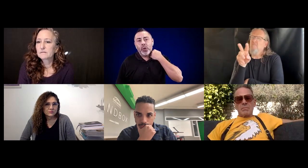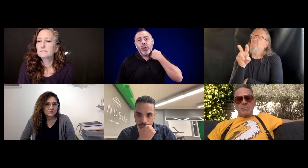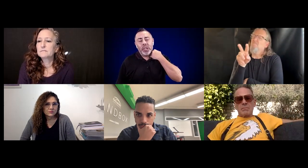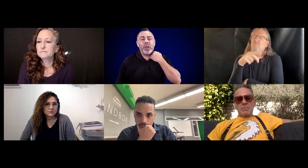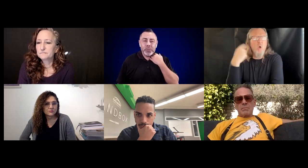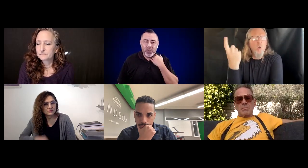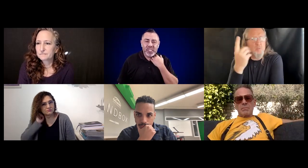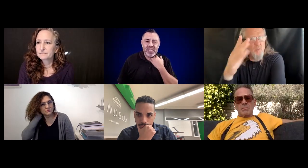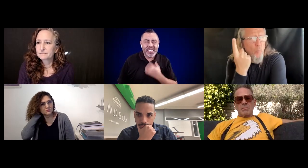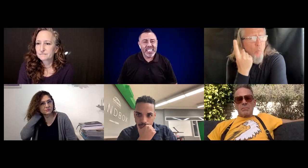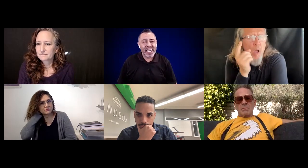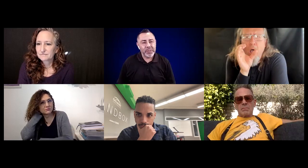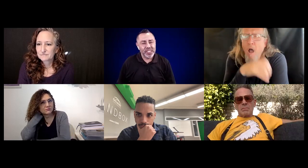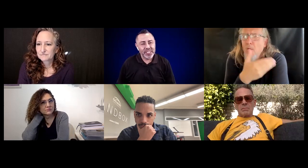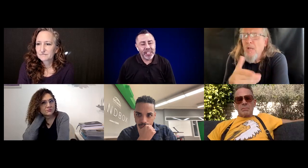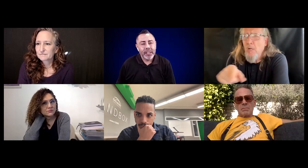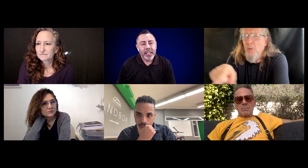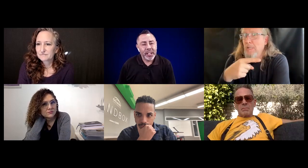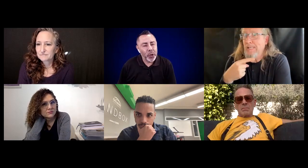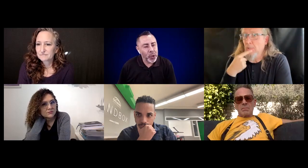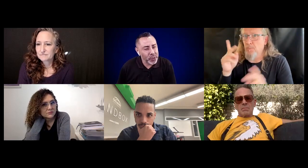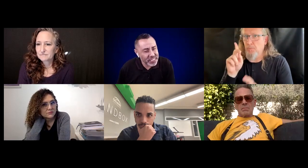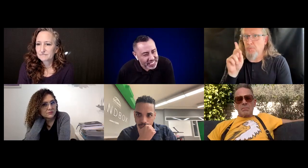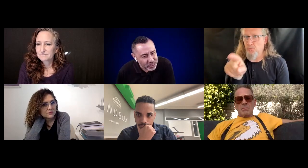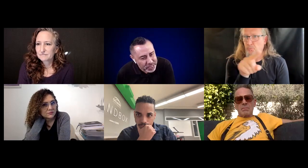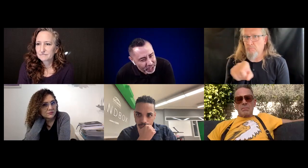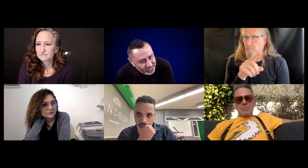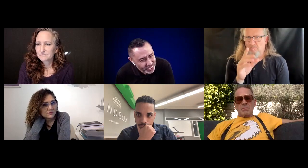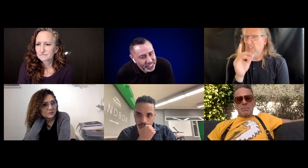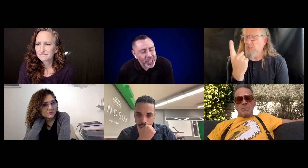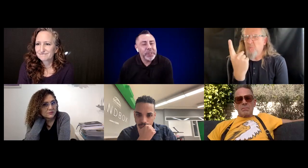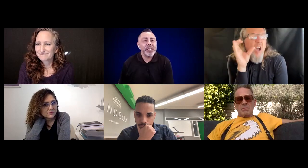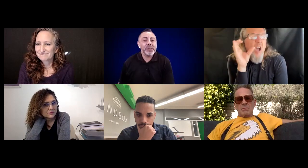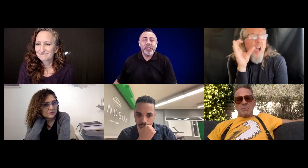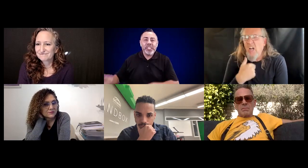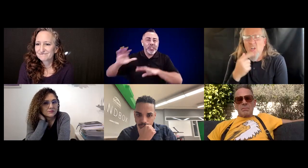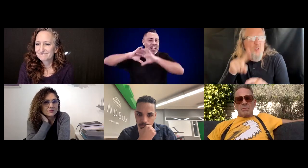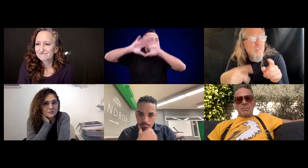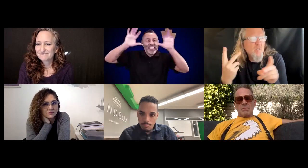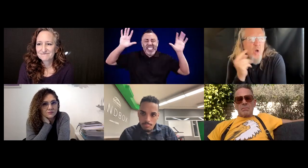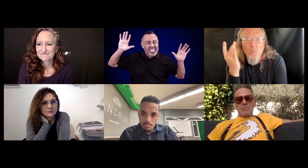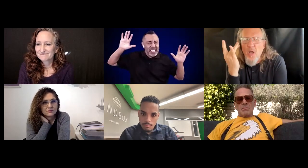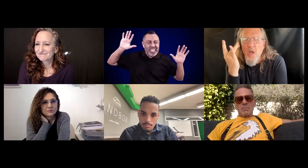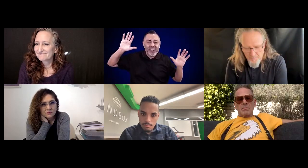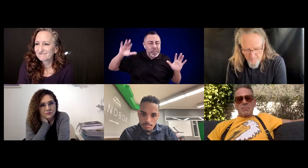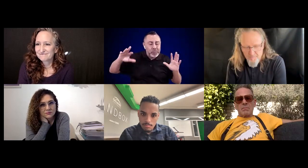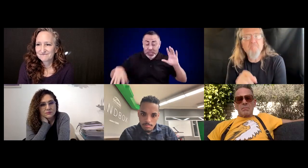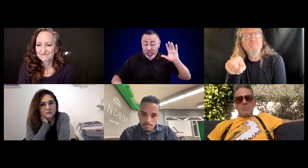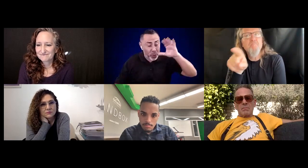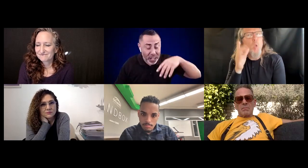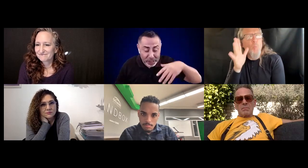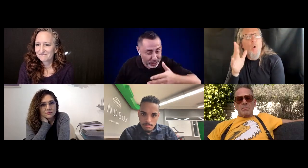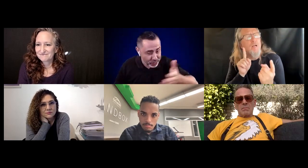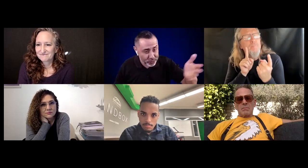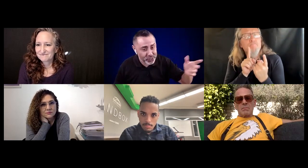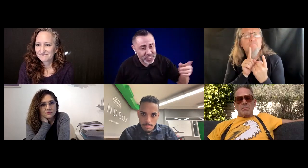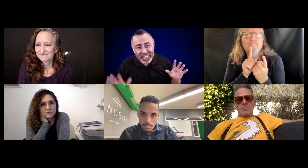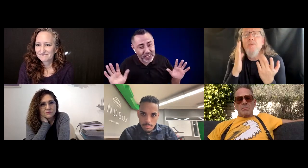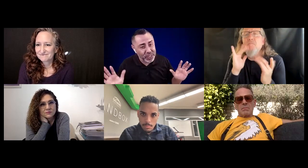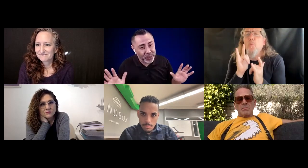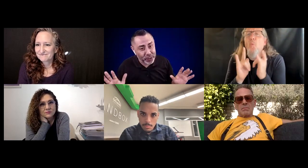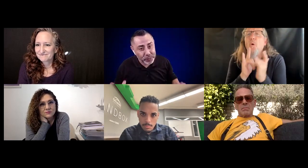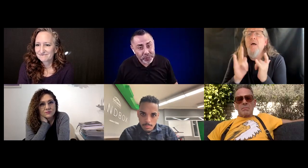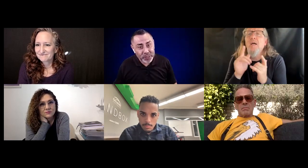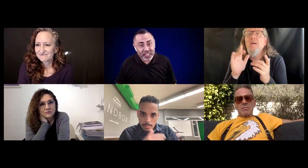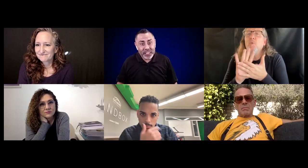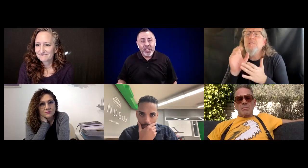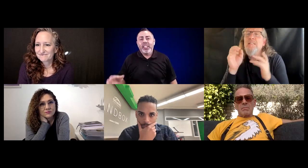When I watch movies and I see captions that always catches me off guard because one of the strangest things that hearing people is so odd about you folks, and I can't figure out.